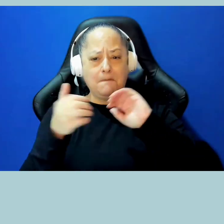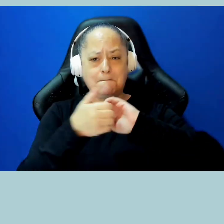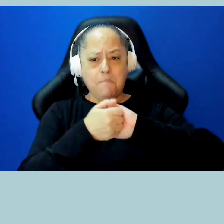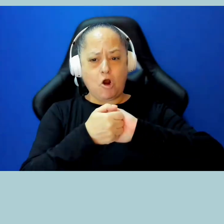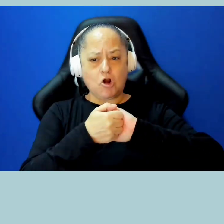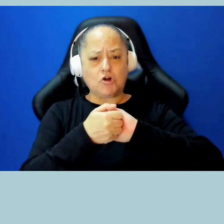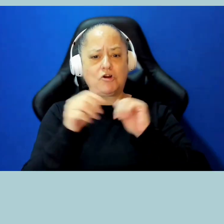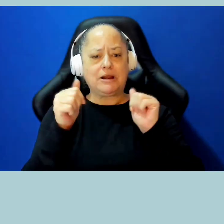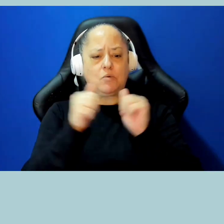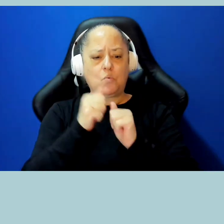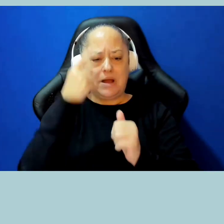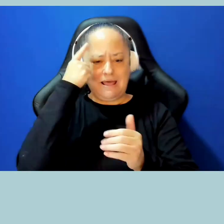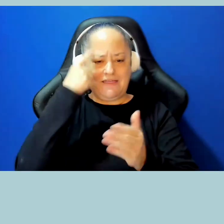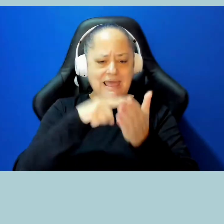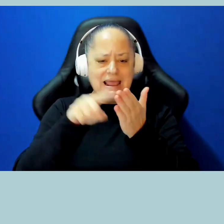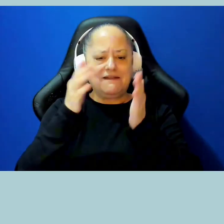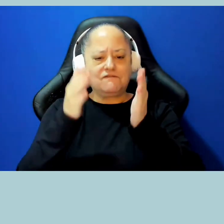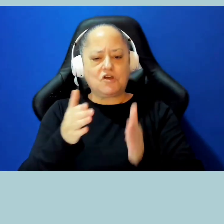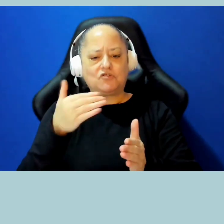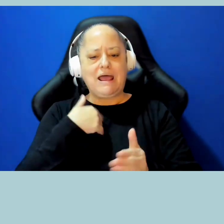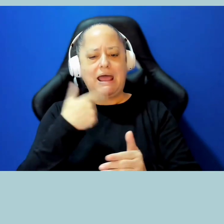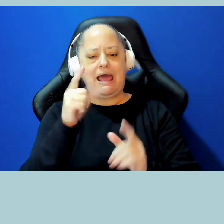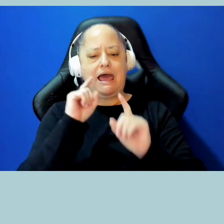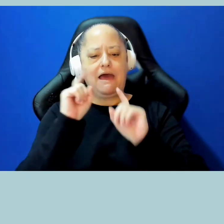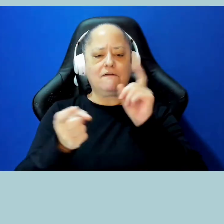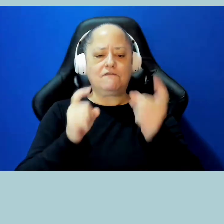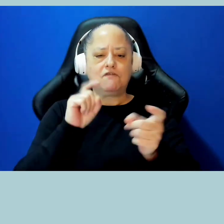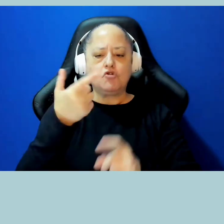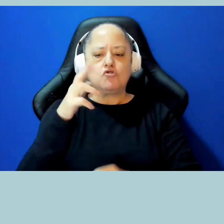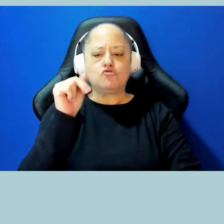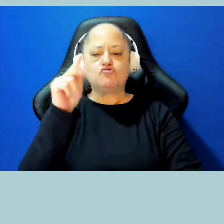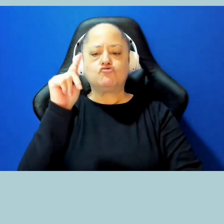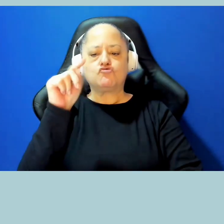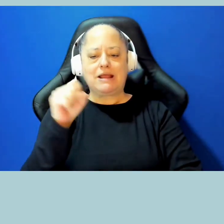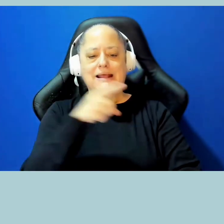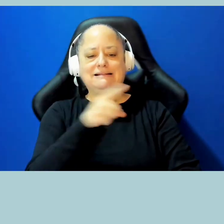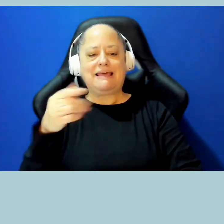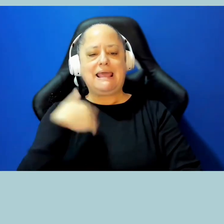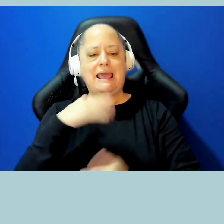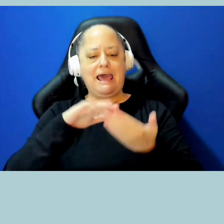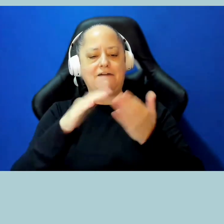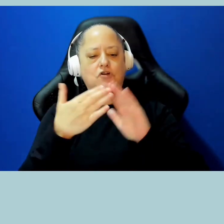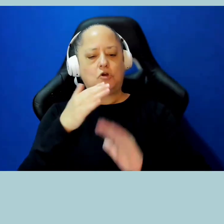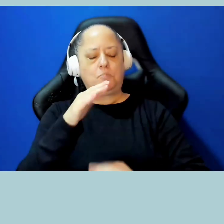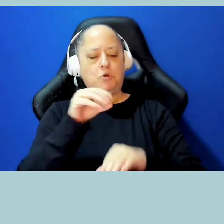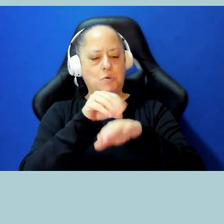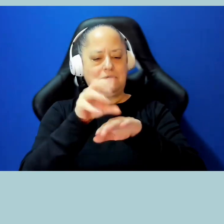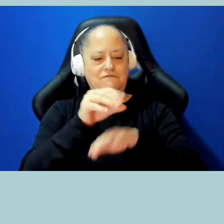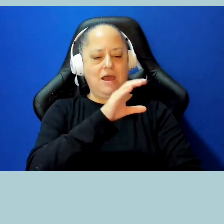investigators who have grants and they have community advisory boards to try to get best practices from them. Are there areas that, you